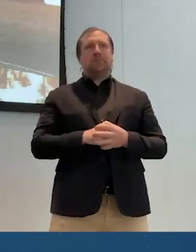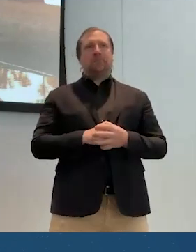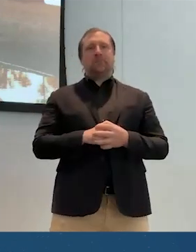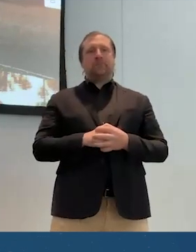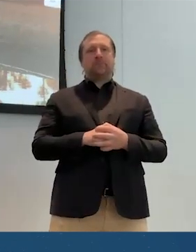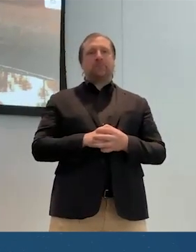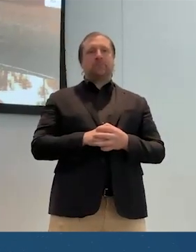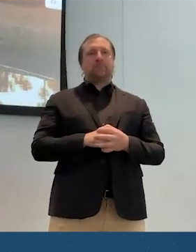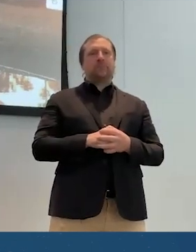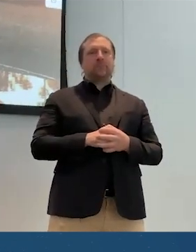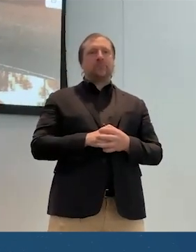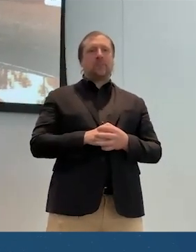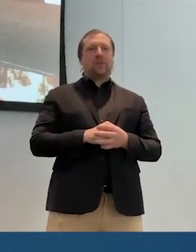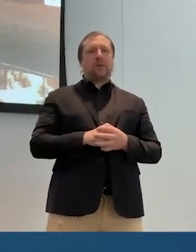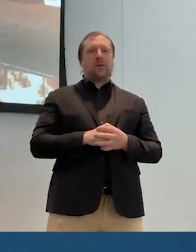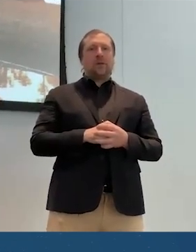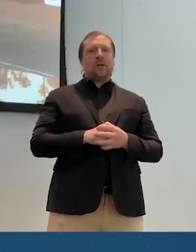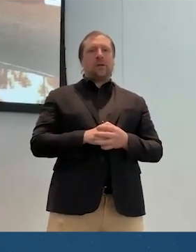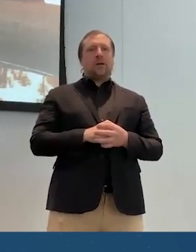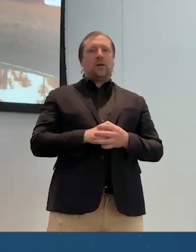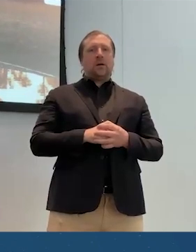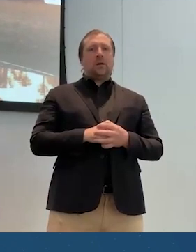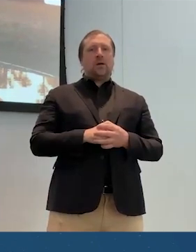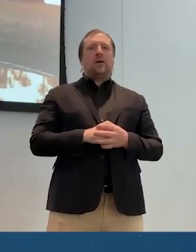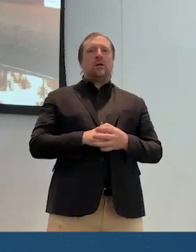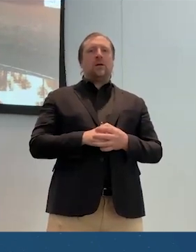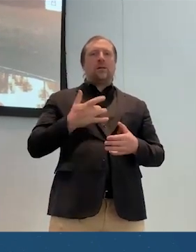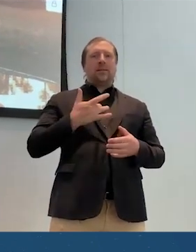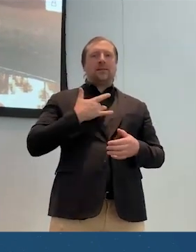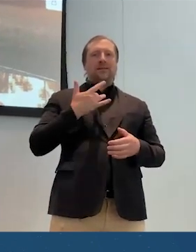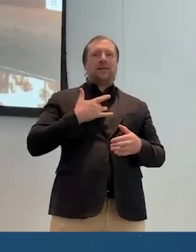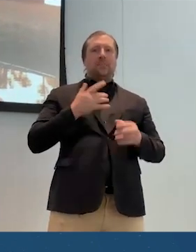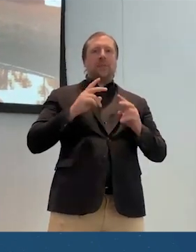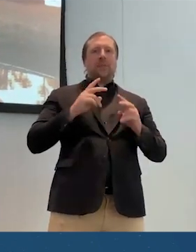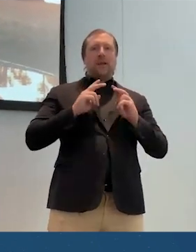Sentiment analysis provided the quantitative dimensions